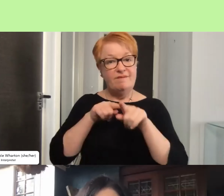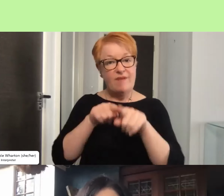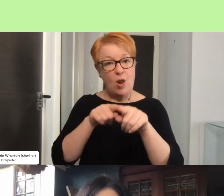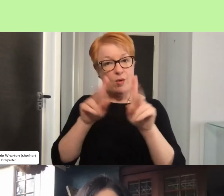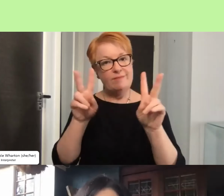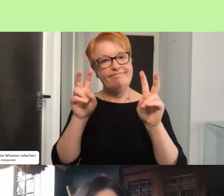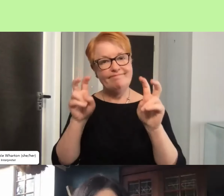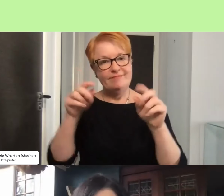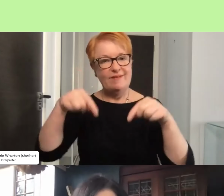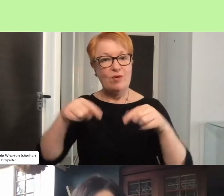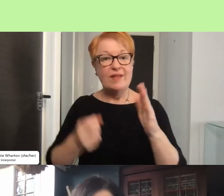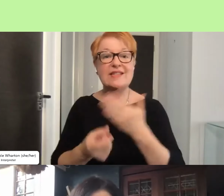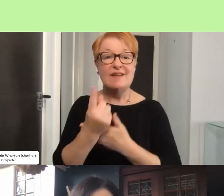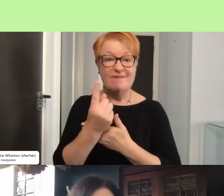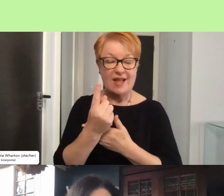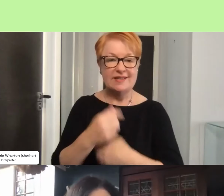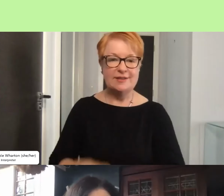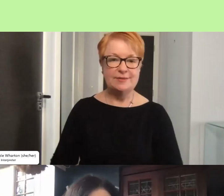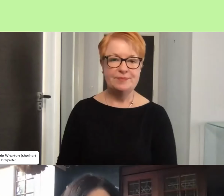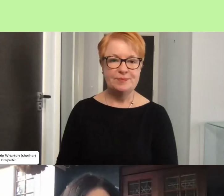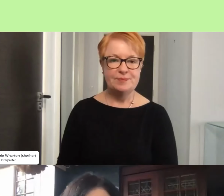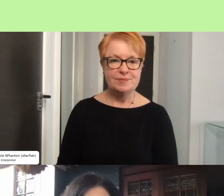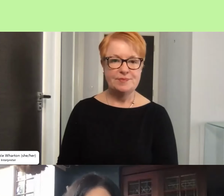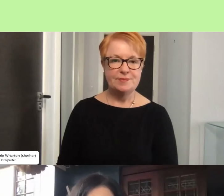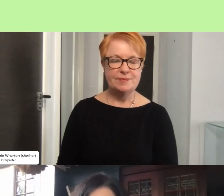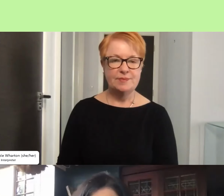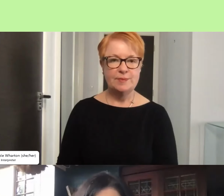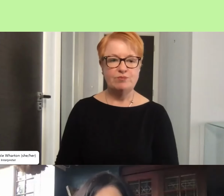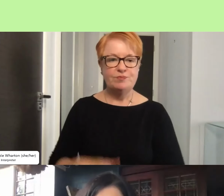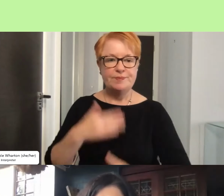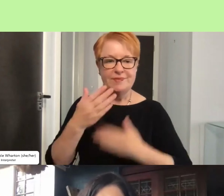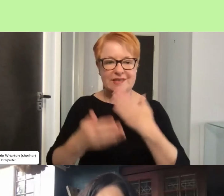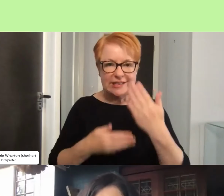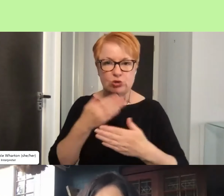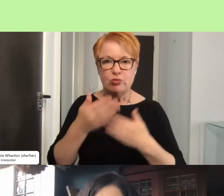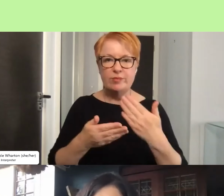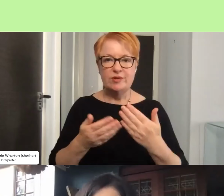Where I think, basically the description for our conversation states, quote,